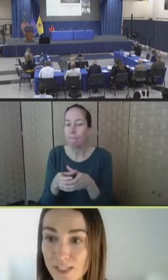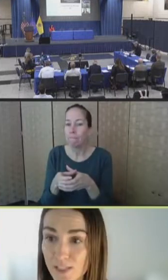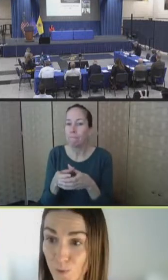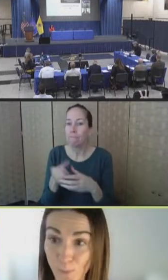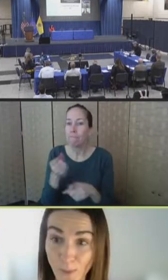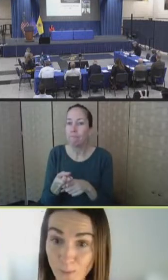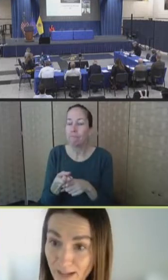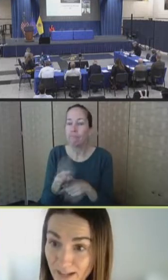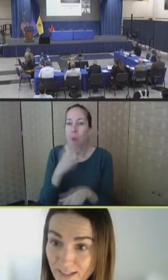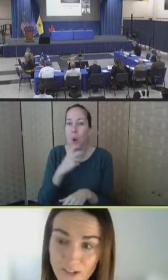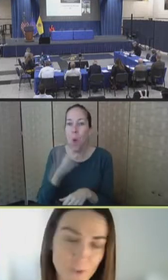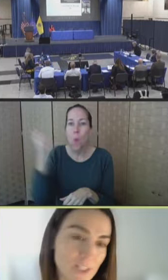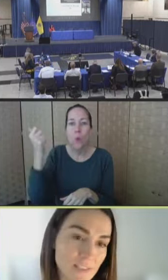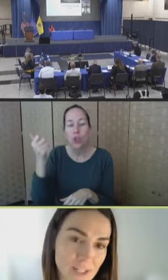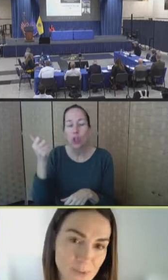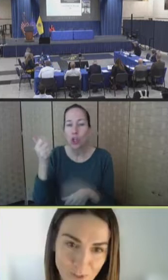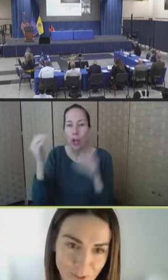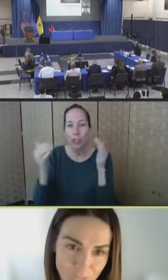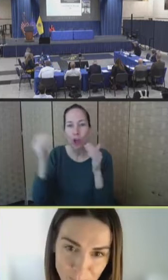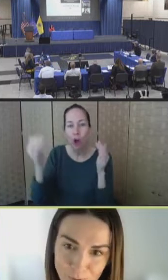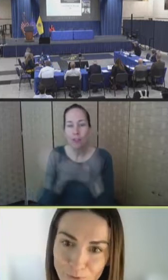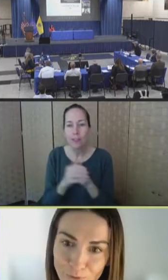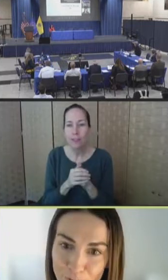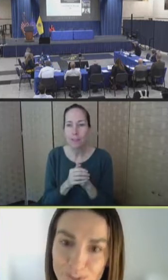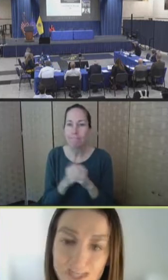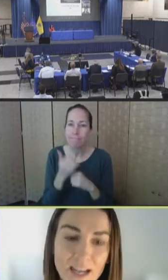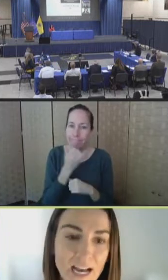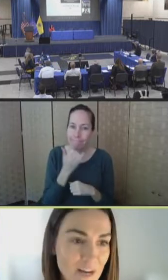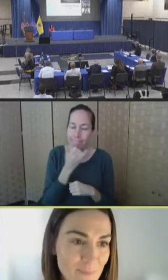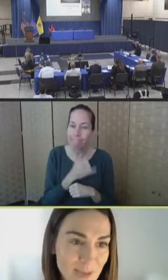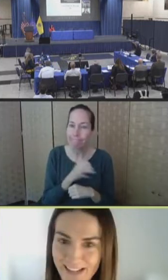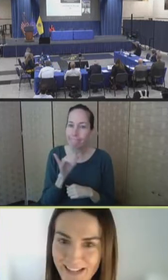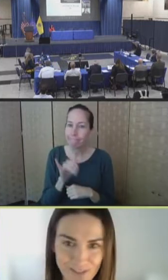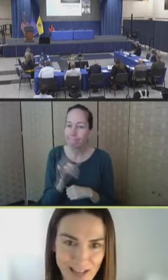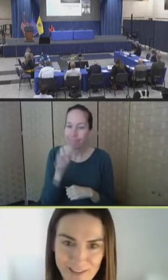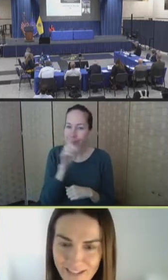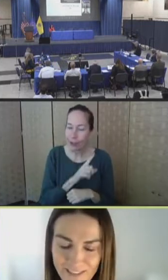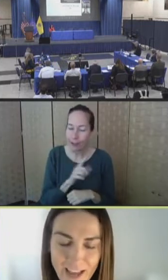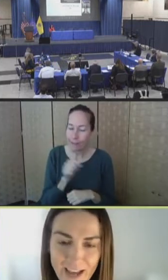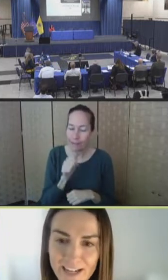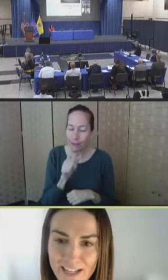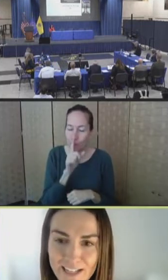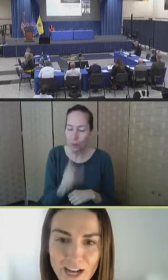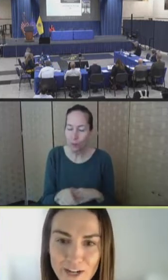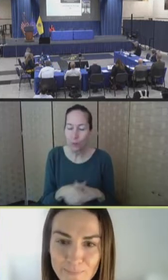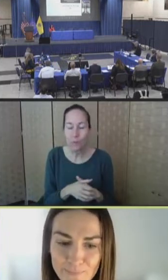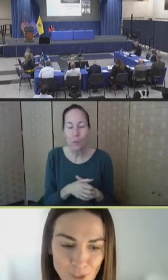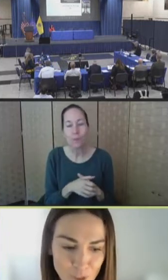this was problematic. Not only that it was verifiably false, and that, you know,